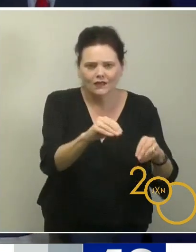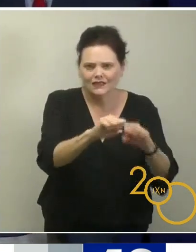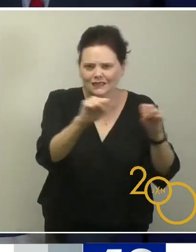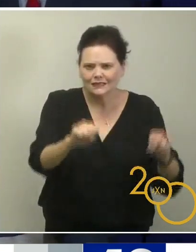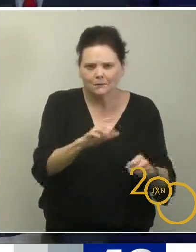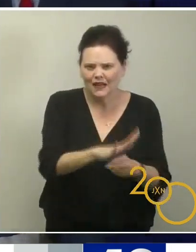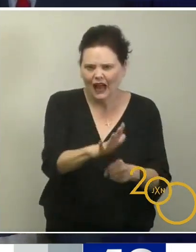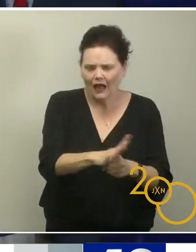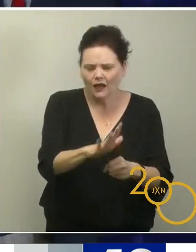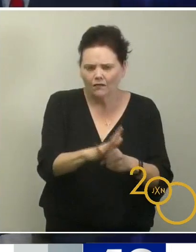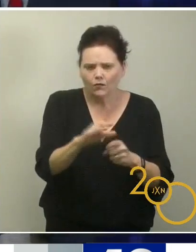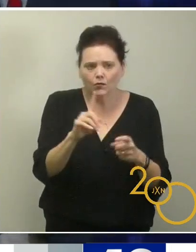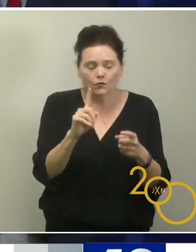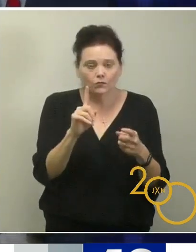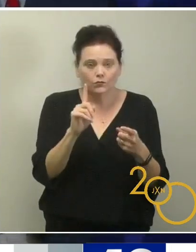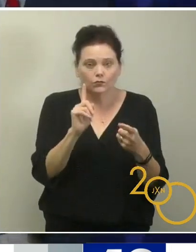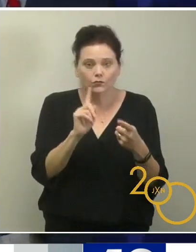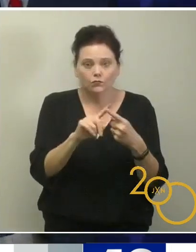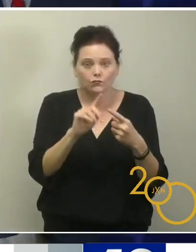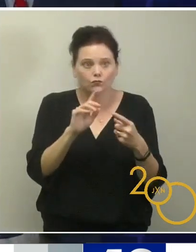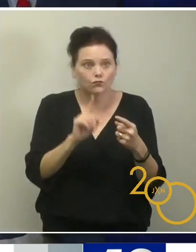OF WATER PRESSURE THAT WE NEED